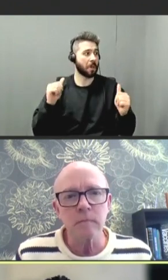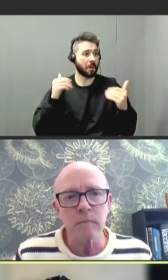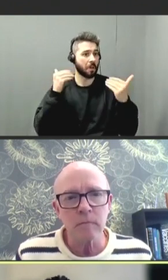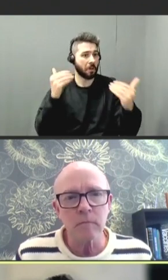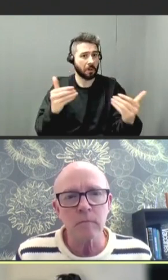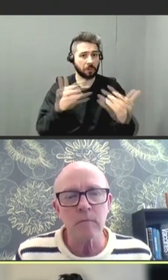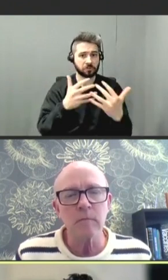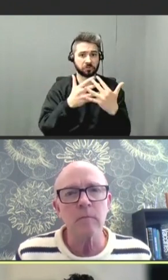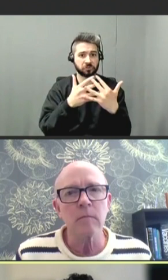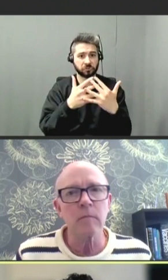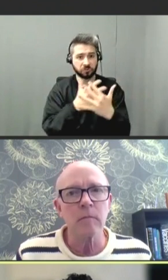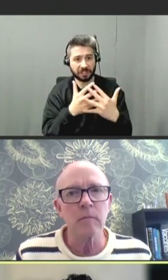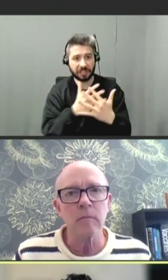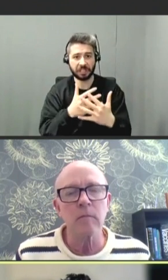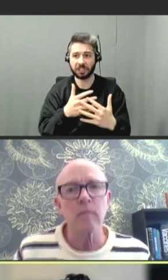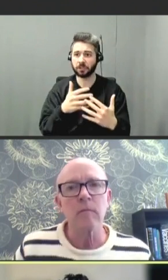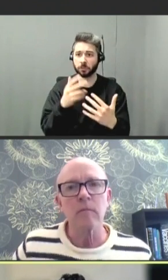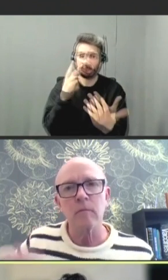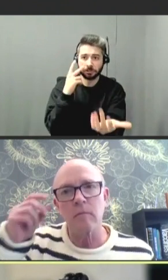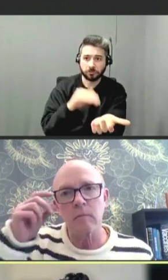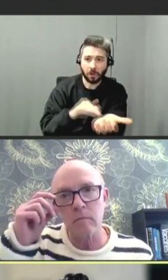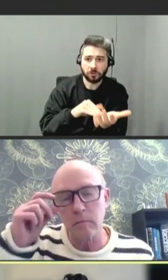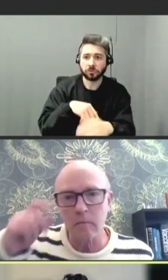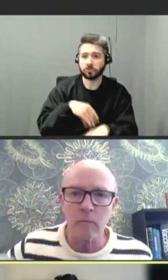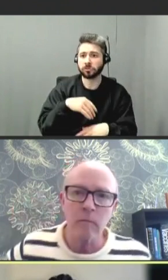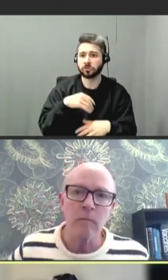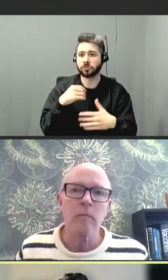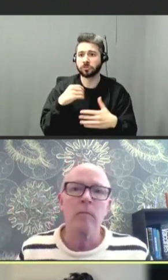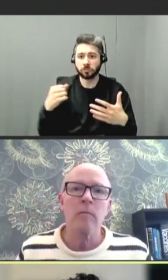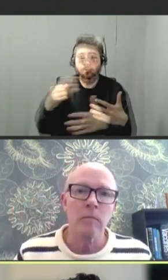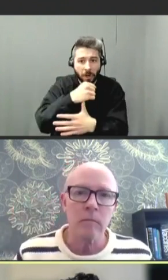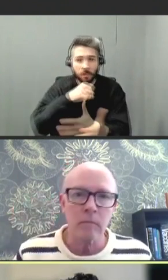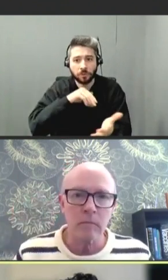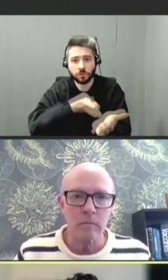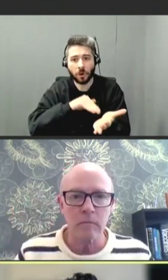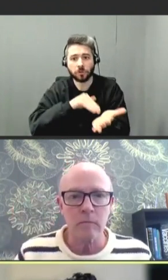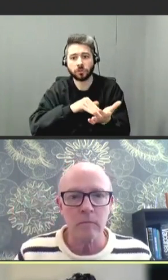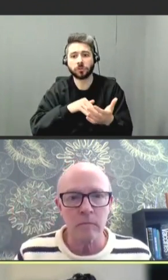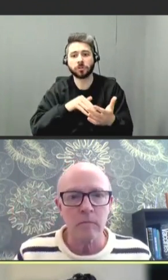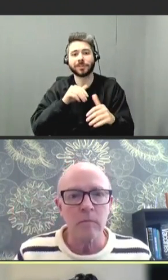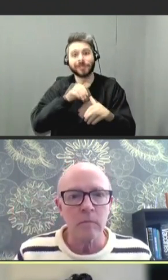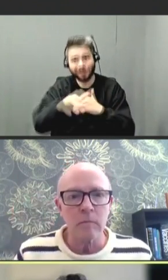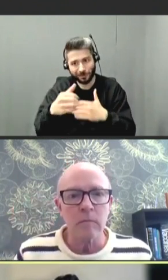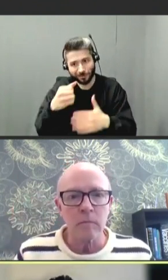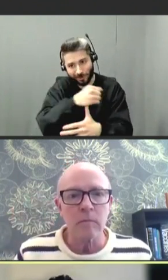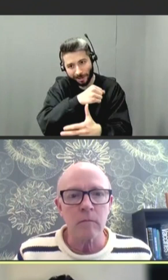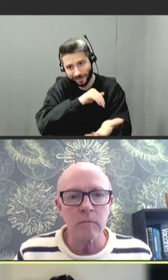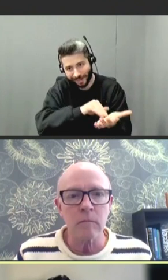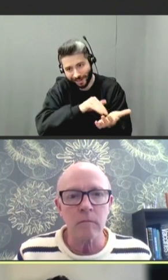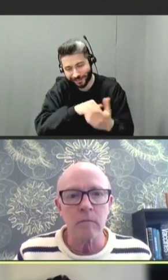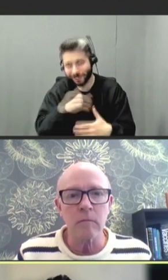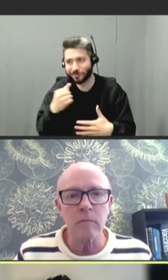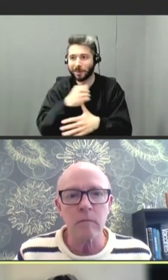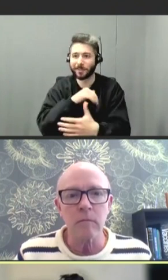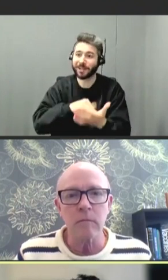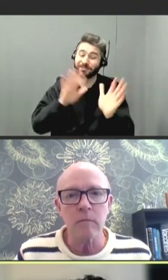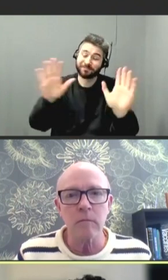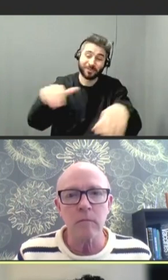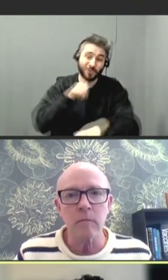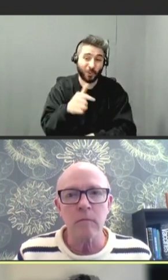or they can go to their doc. They can go to their primary care physician. We'd send them to primary care physician. Primary care physician would say, "You don't qualify," or "You don't need it," or